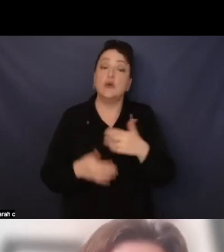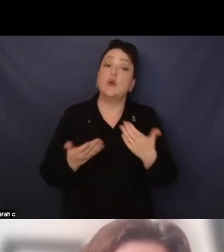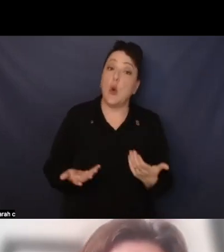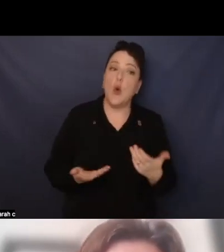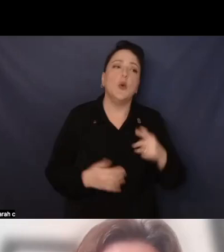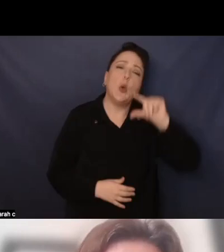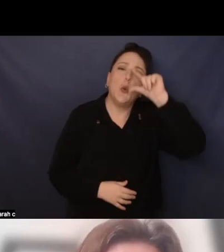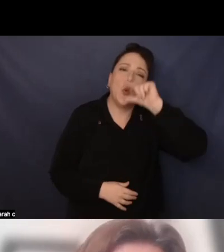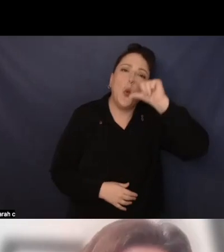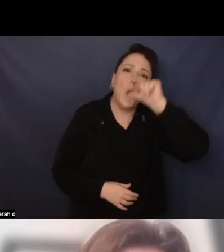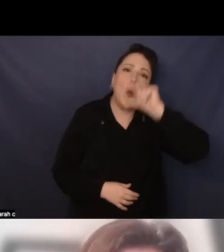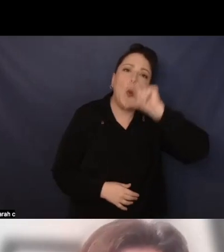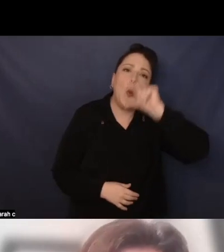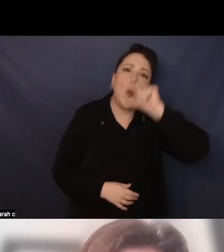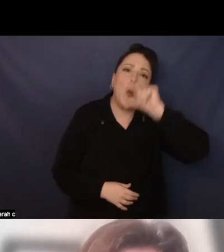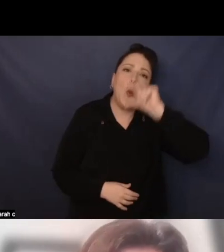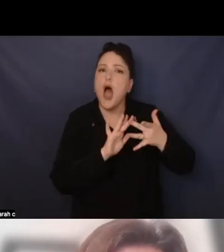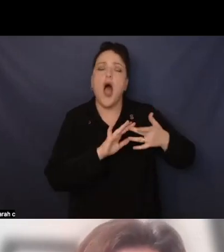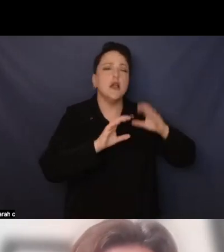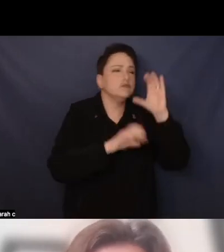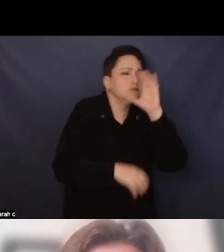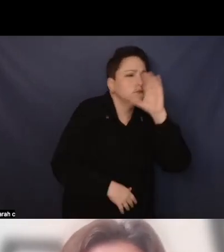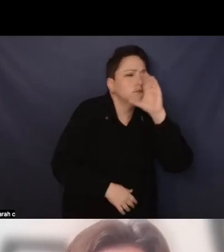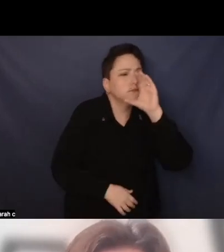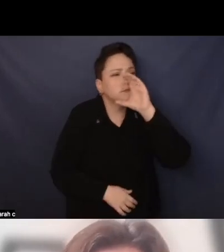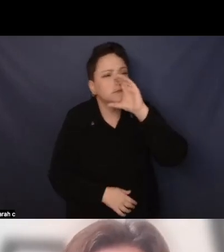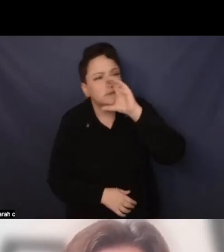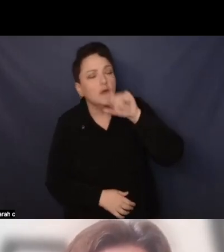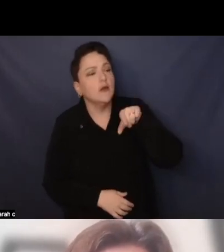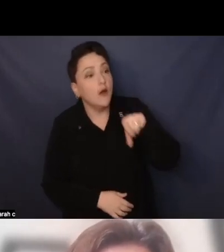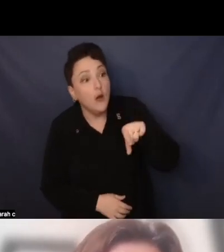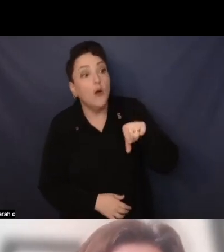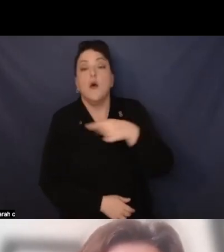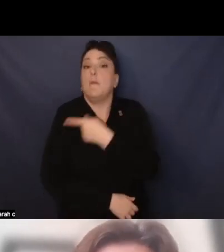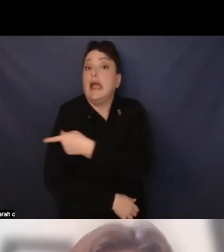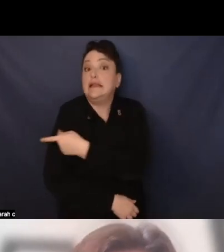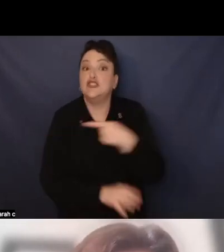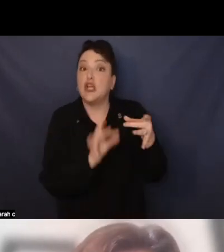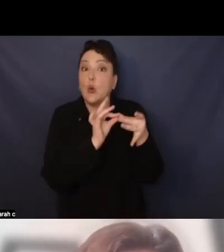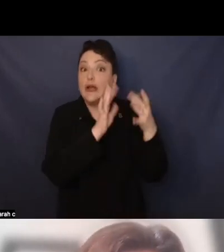some investigation and try to include people like the patient coordinator, the ADA coordinator,